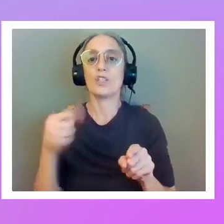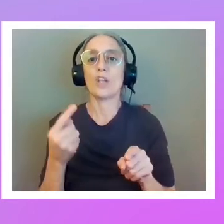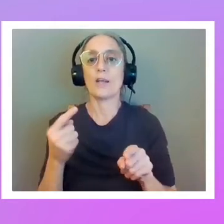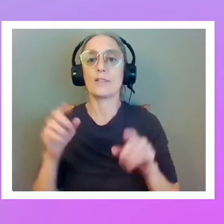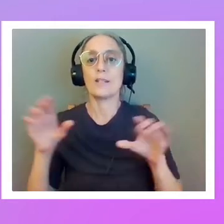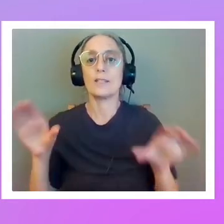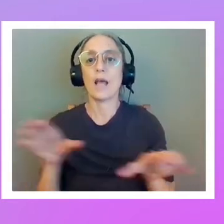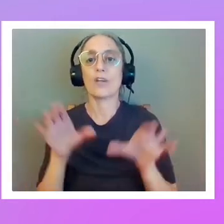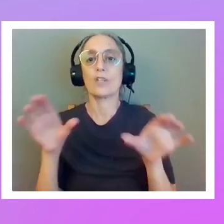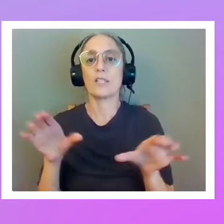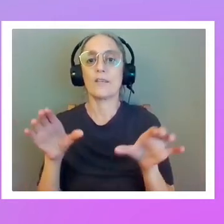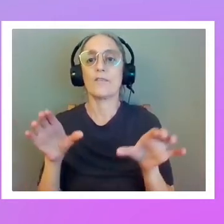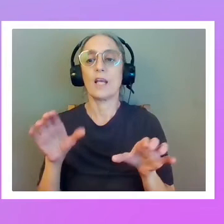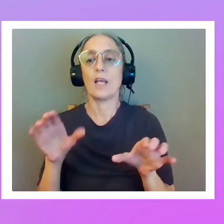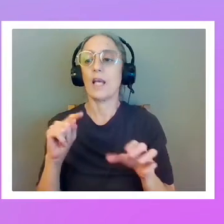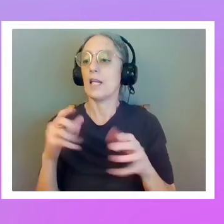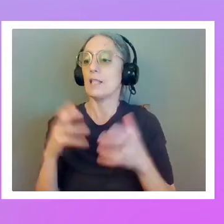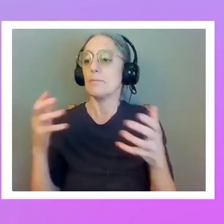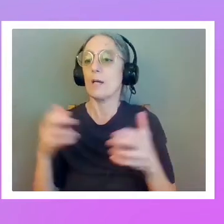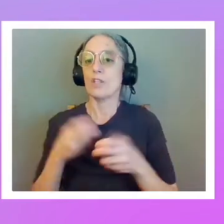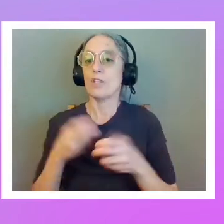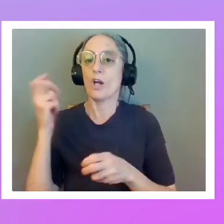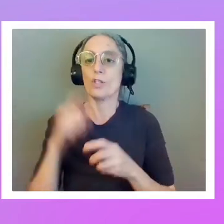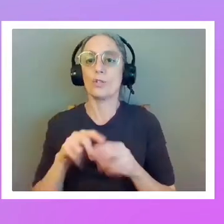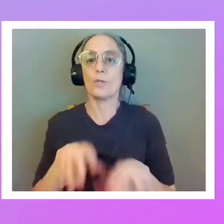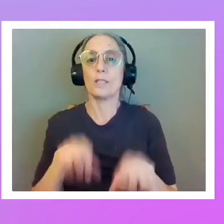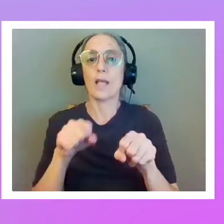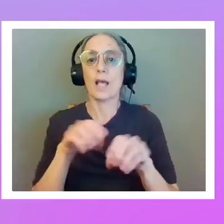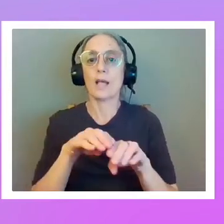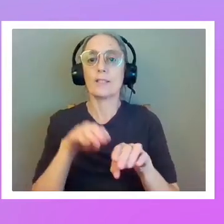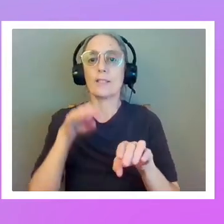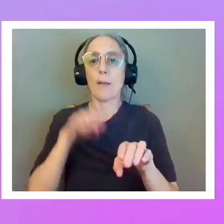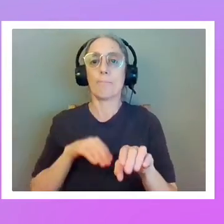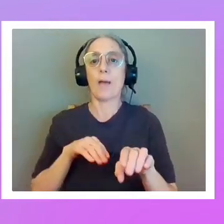it is much harder to take a step back and ask yourself